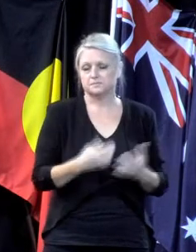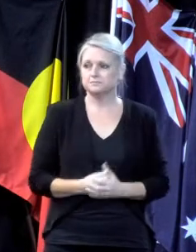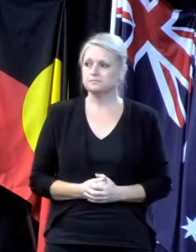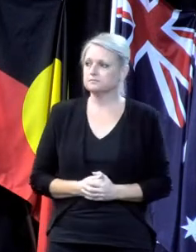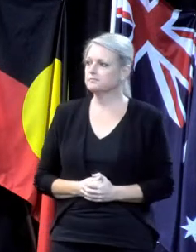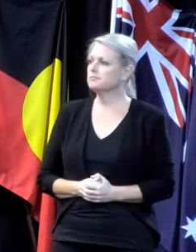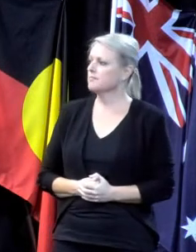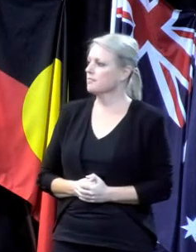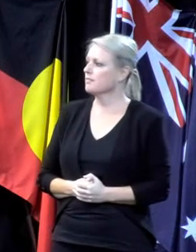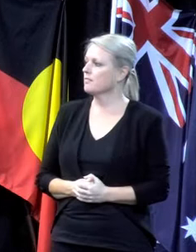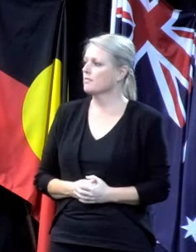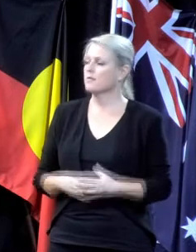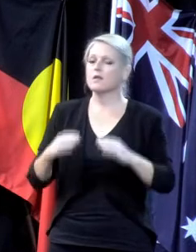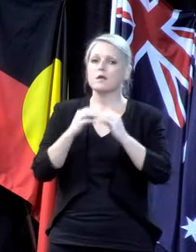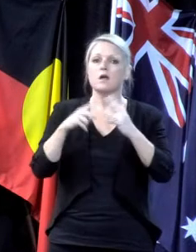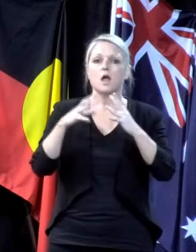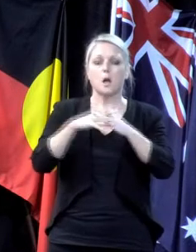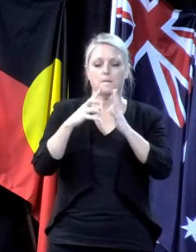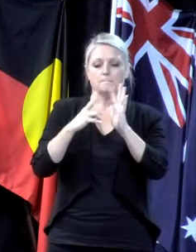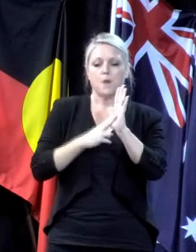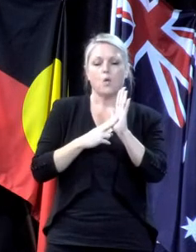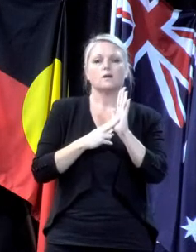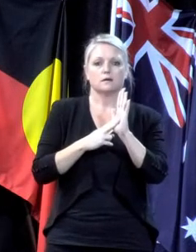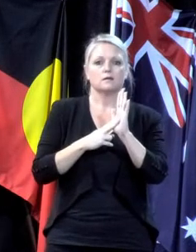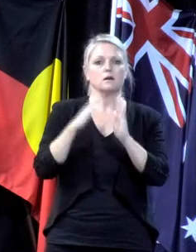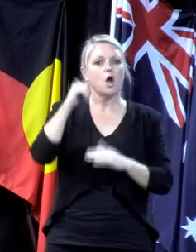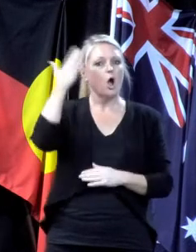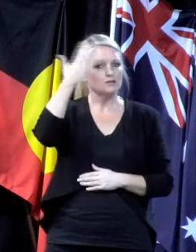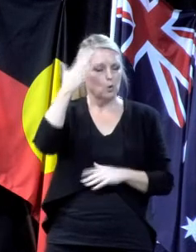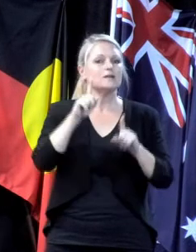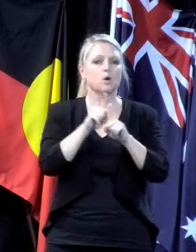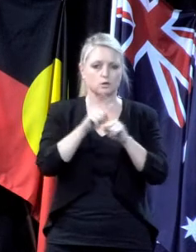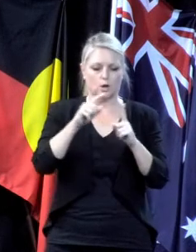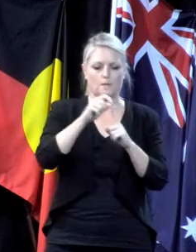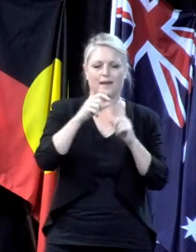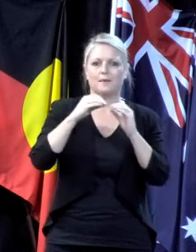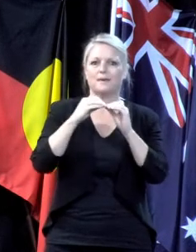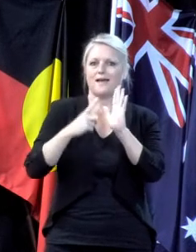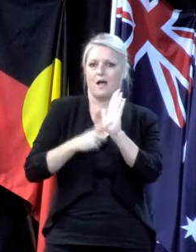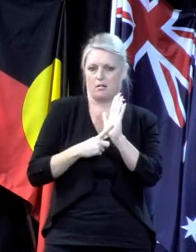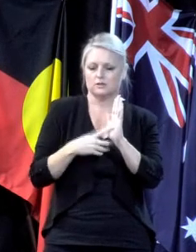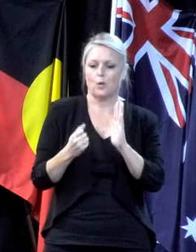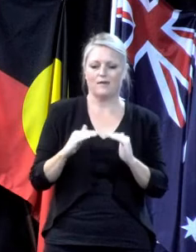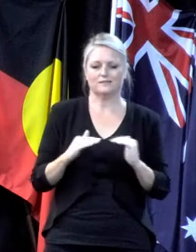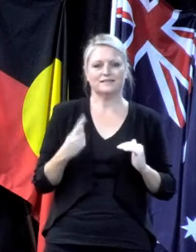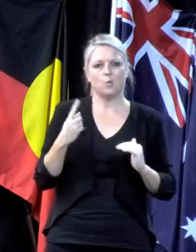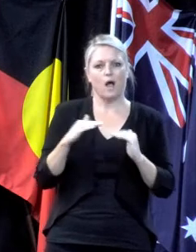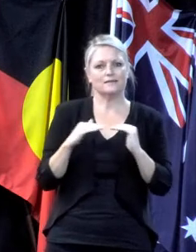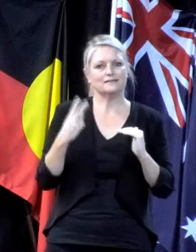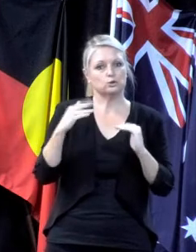Bowen State High School is also a PBLS school. So, we practice the same tier one, tier two, tier three - Sorry, PBL?